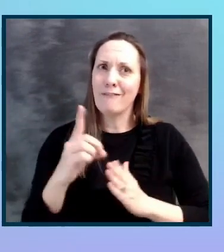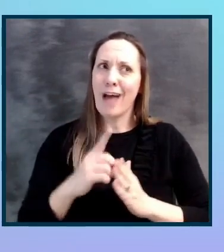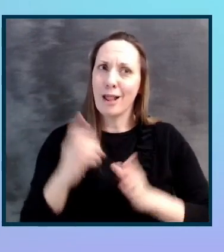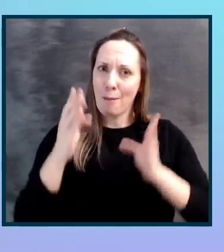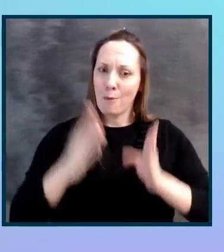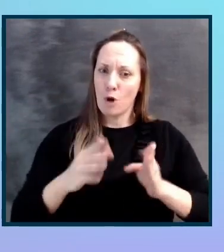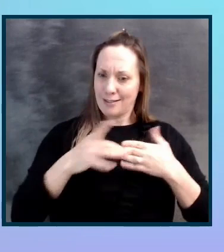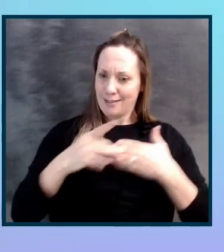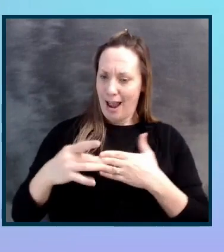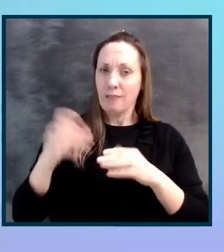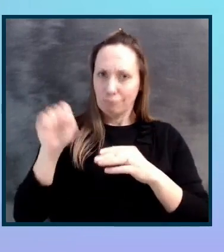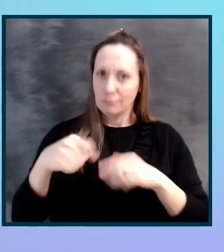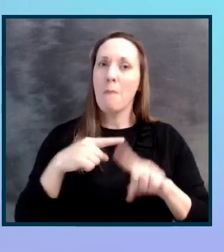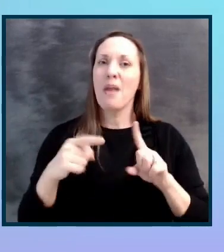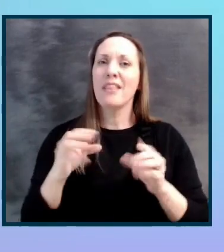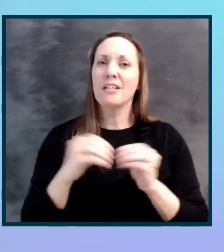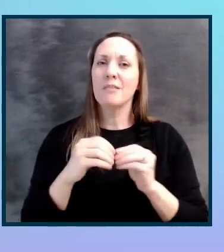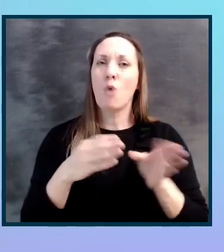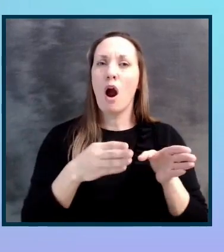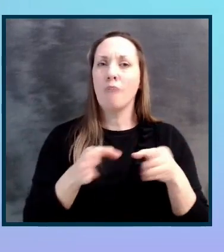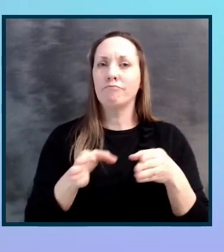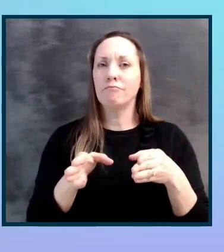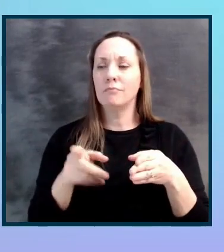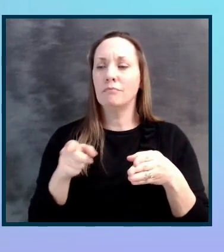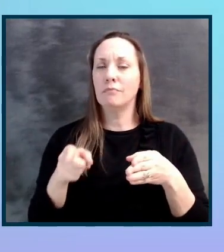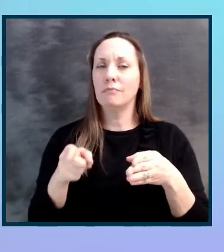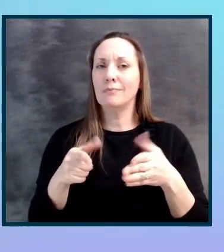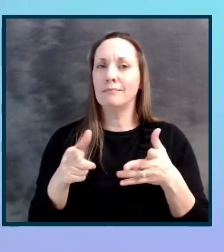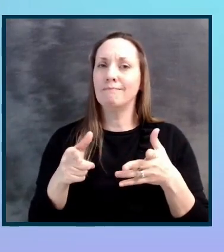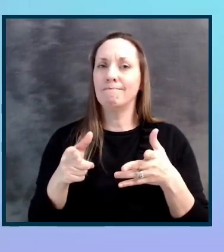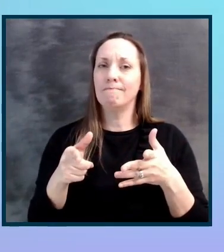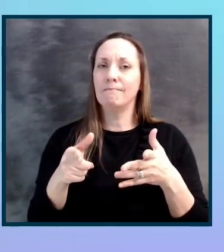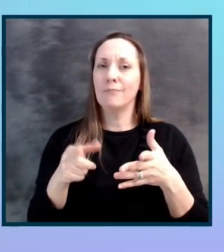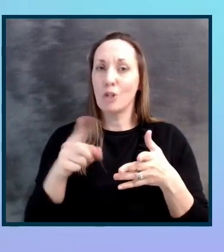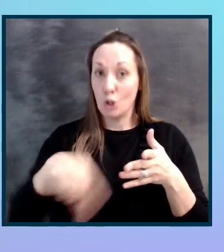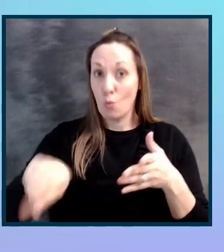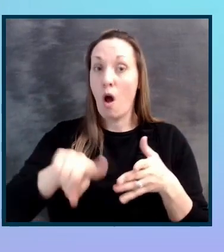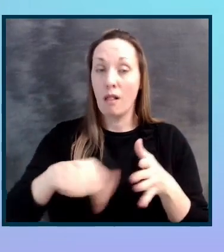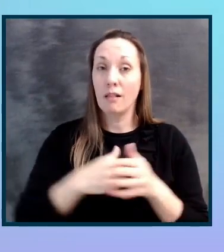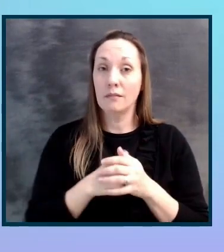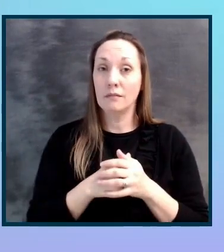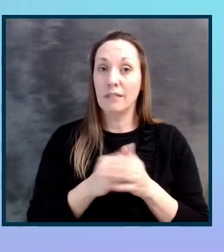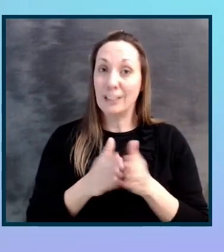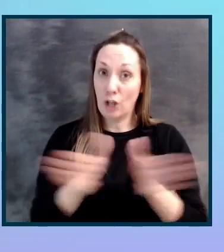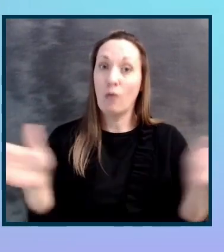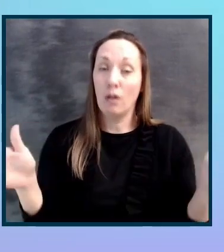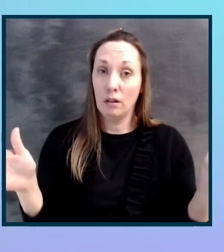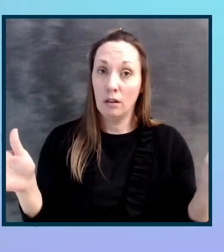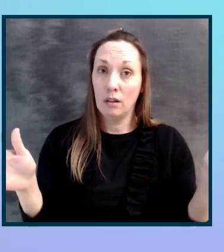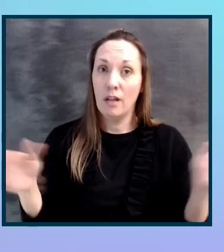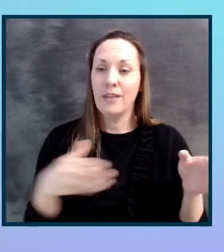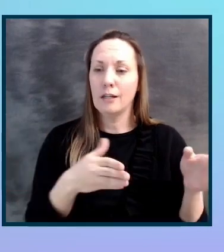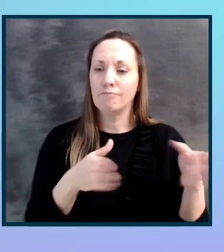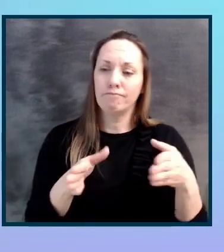But this is actually more geared towards you all in general. This is geared towards everybody